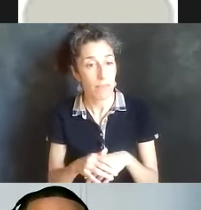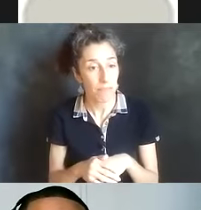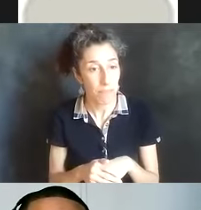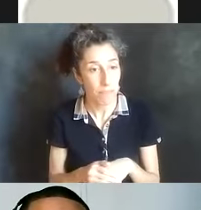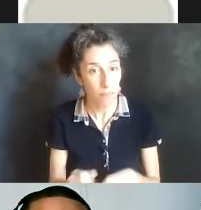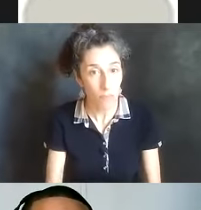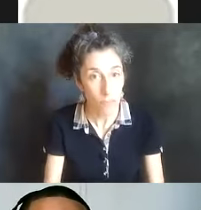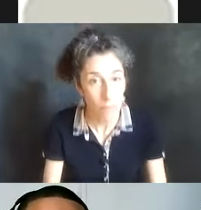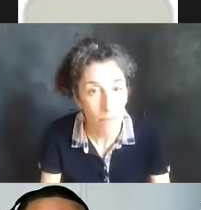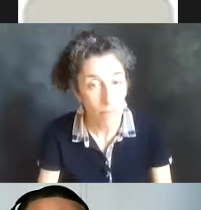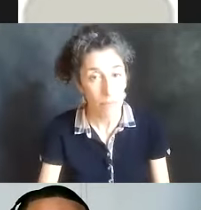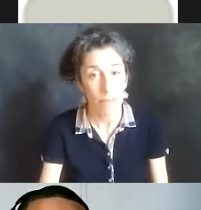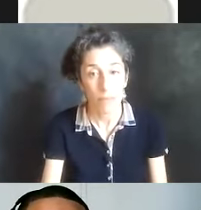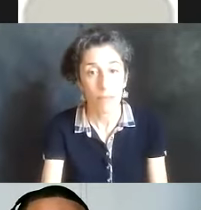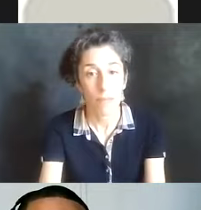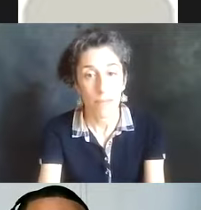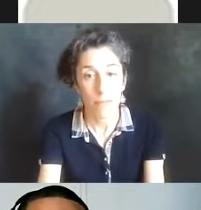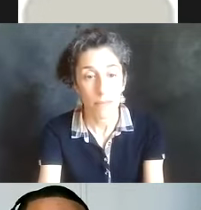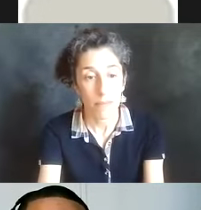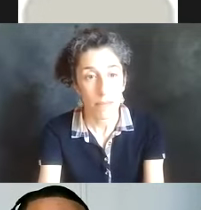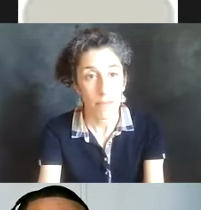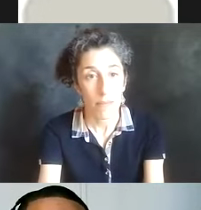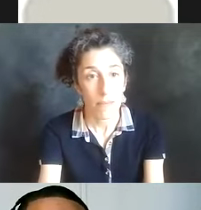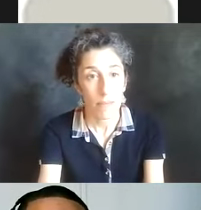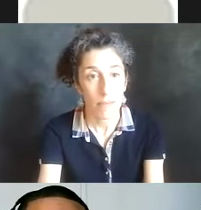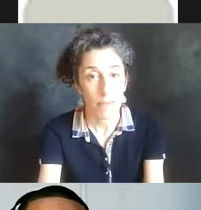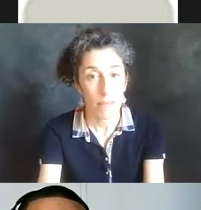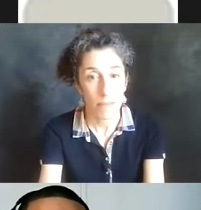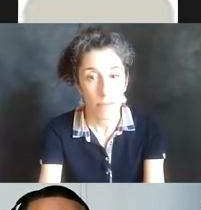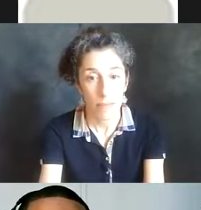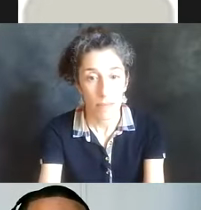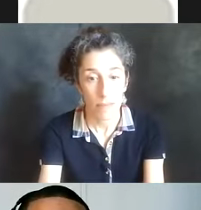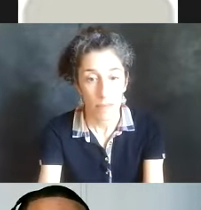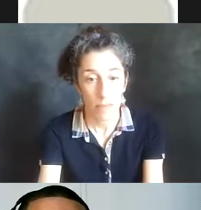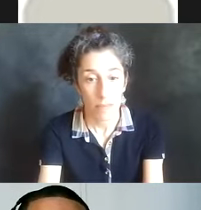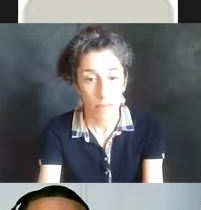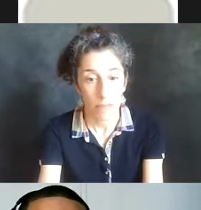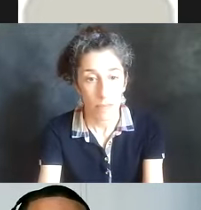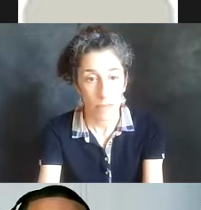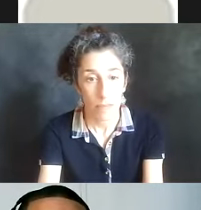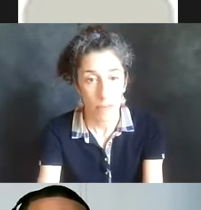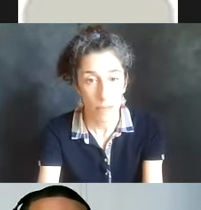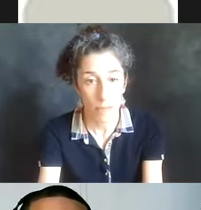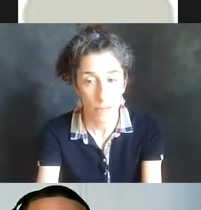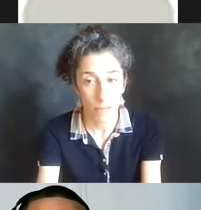privilege for the class, I didn't even know it was a thing that existed. See, when many people hear the